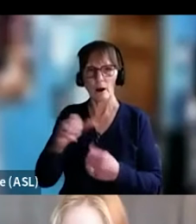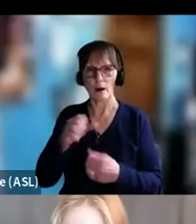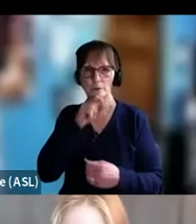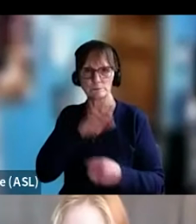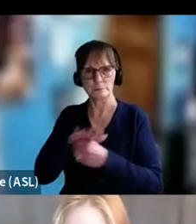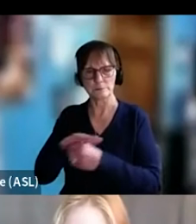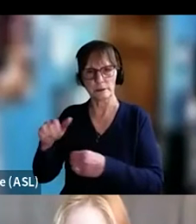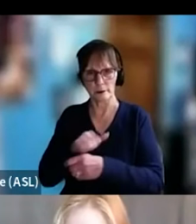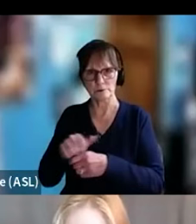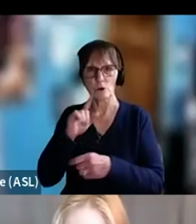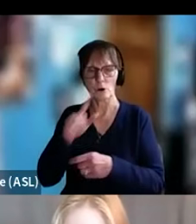or bright spots that you've seen.